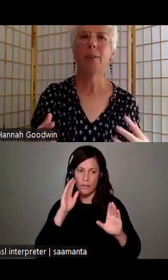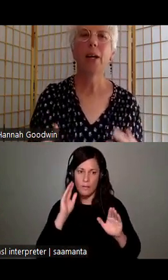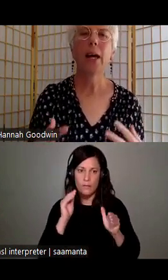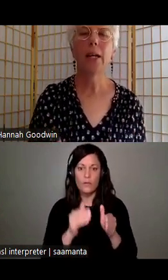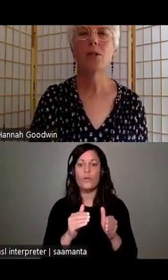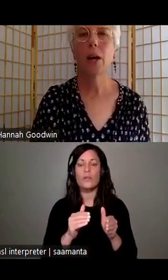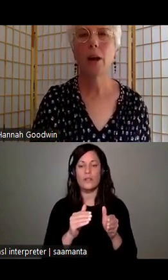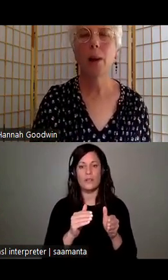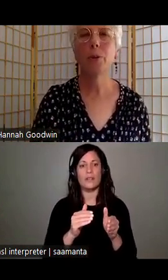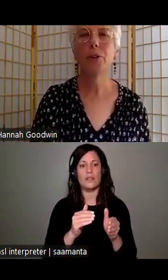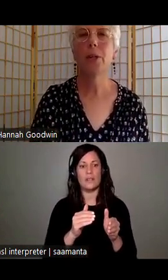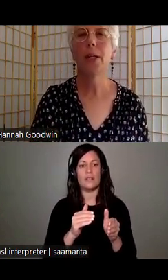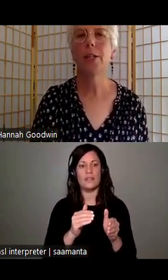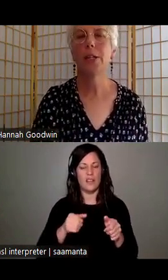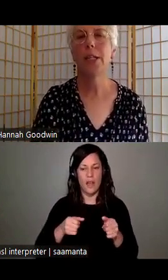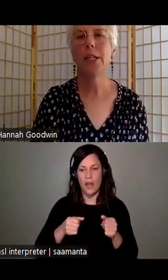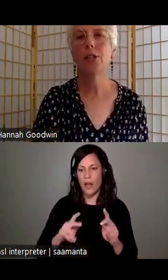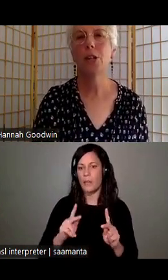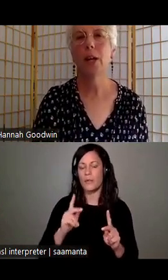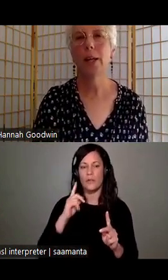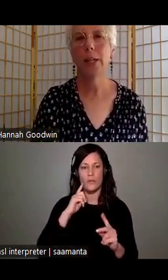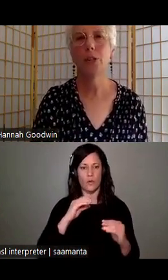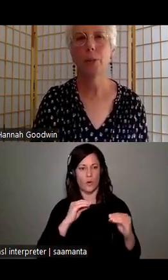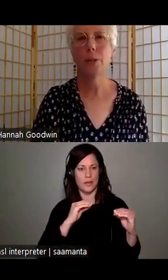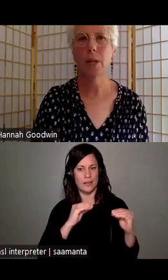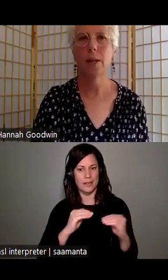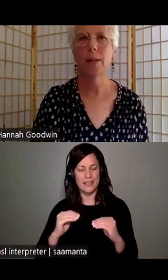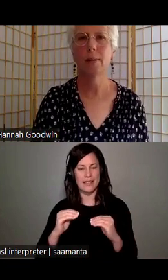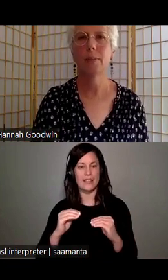having a hands-on opportunity to teach a tangible skill.